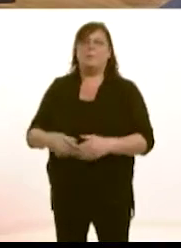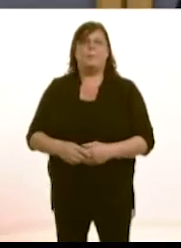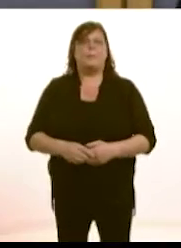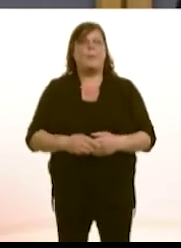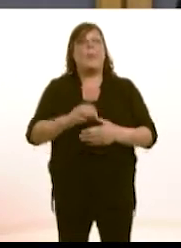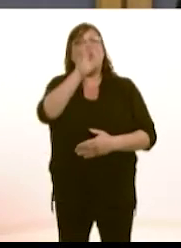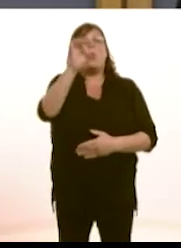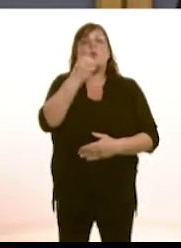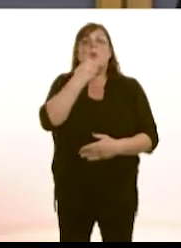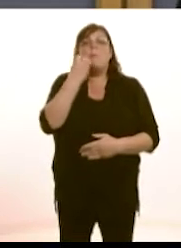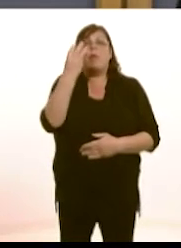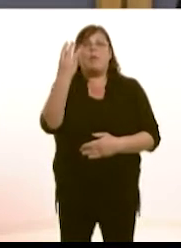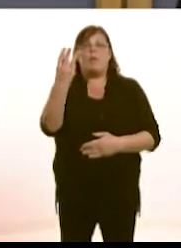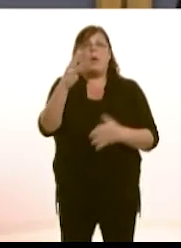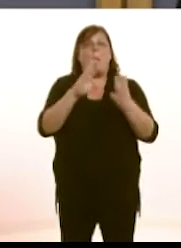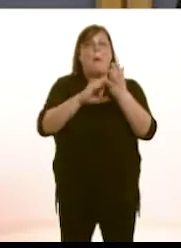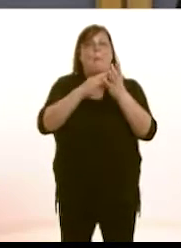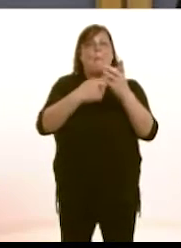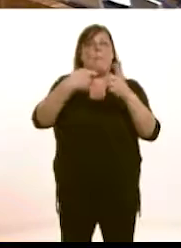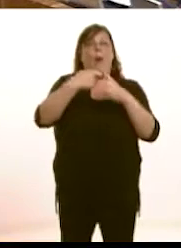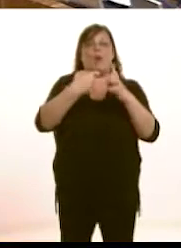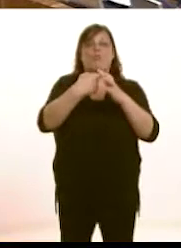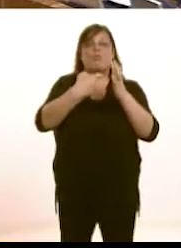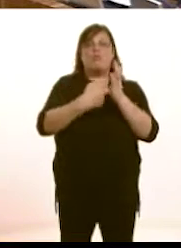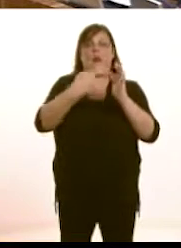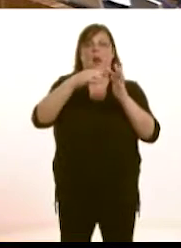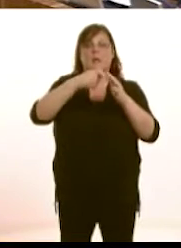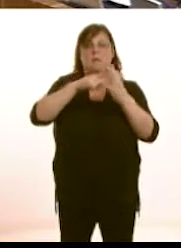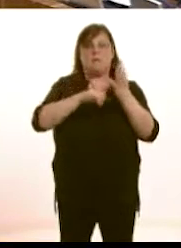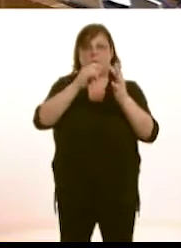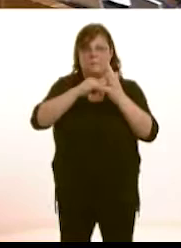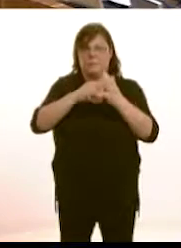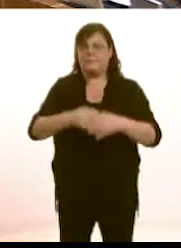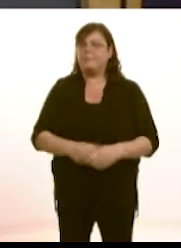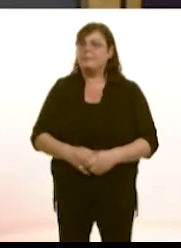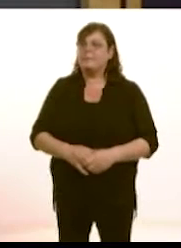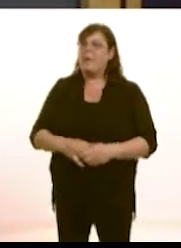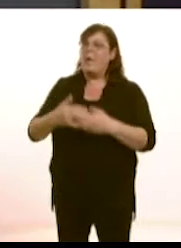A yw'r Prif Weinidog yn disgwyl i'r holl daliadau PAC presennol a wneir yng Nghymru gael eu